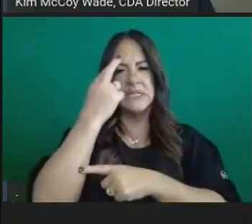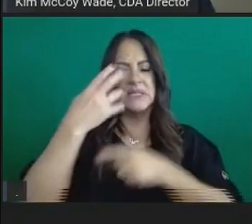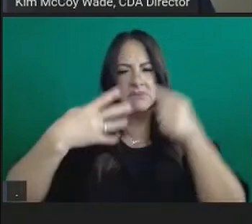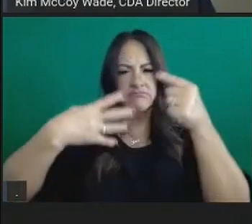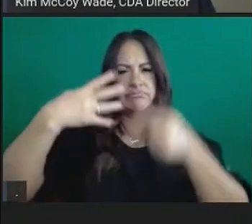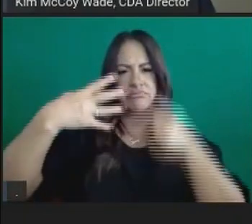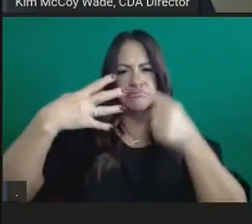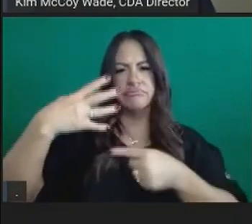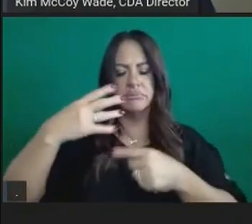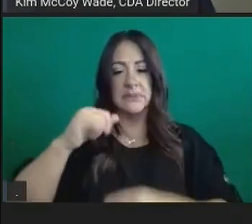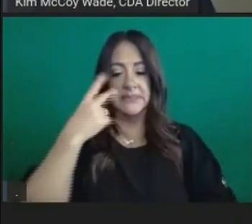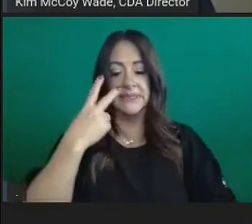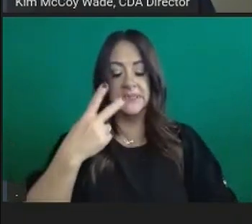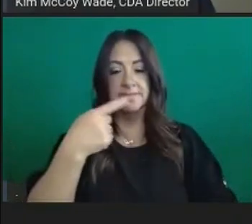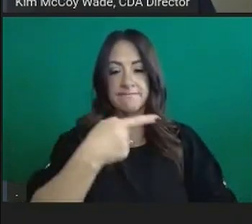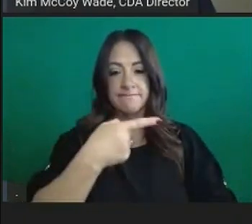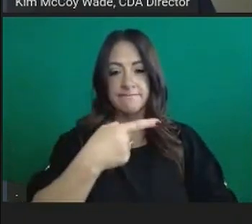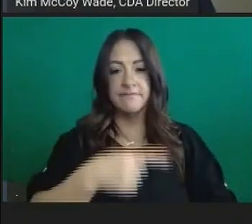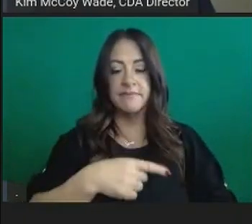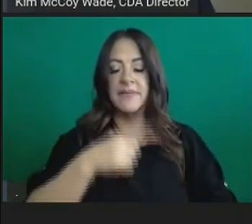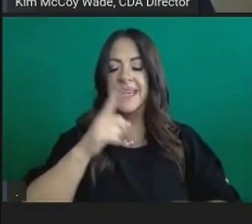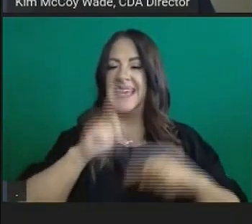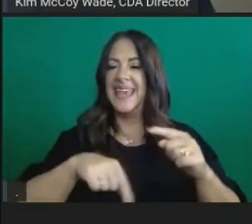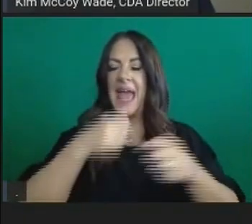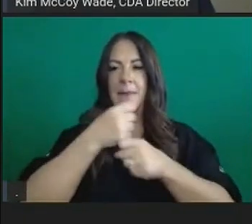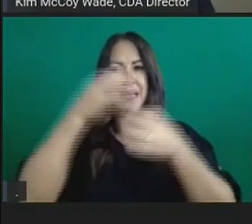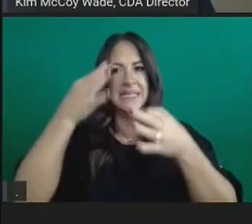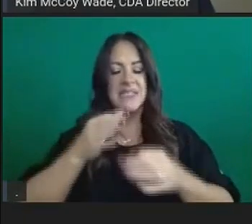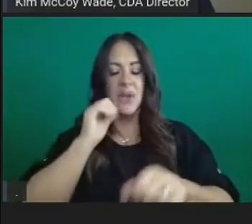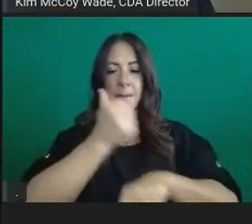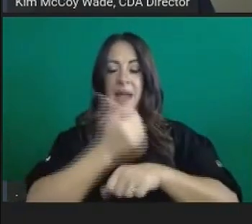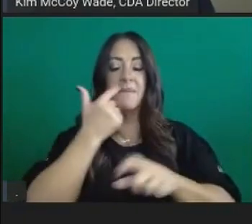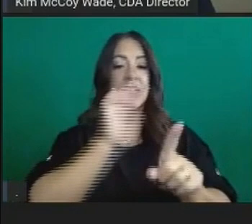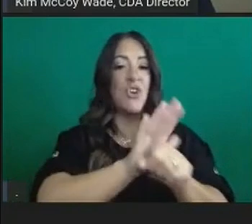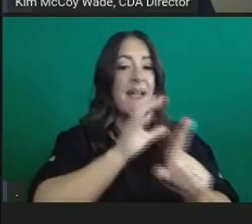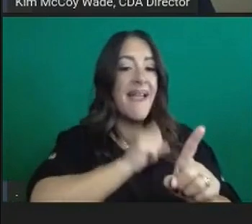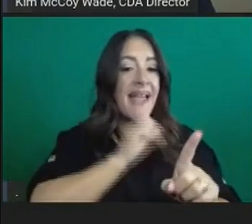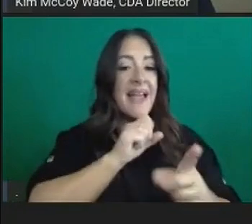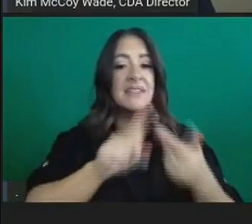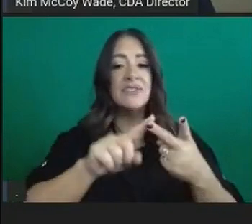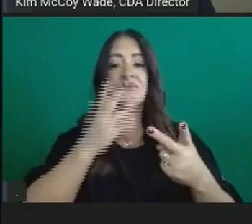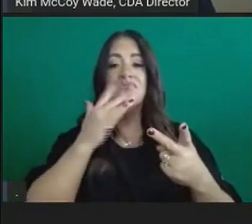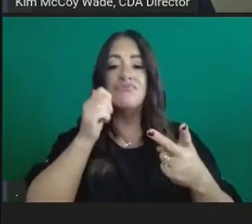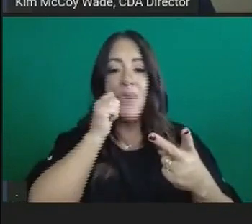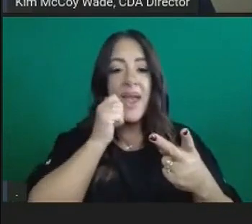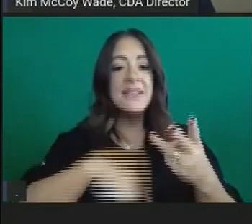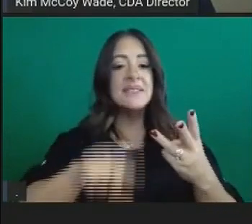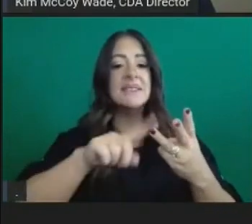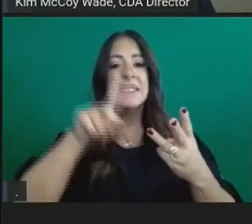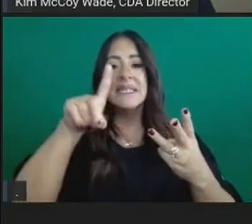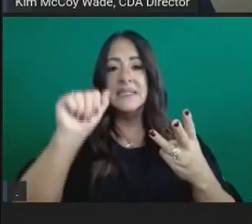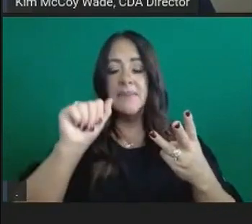ARE LISTED OUT HERE AND WE ARE JUST GOING TO TAKE A SECOND. THEY ARE EACH VERY IMPORTANT.